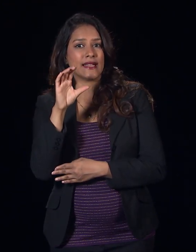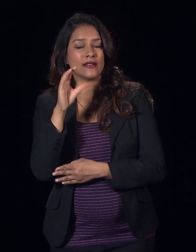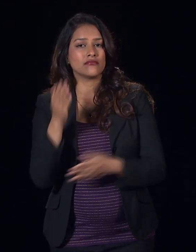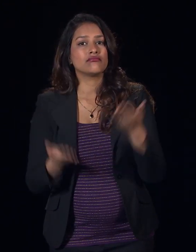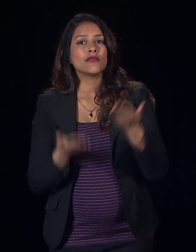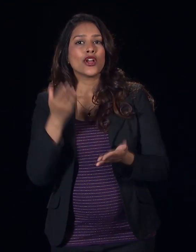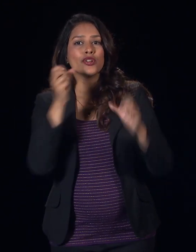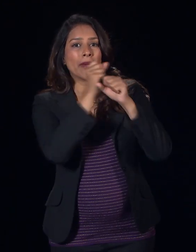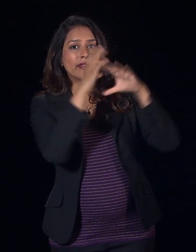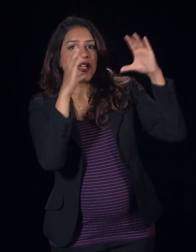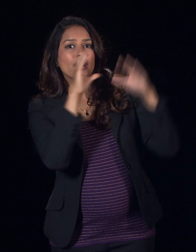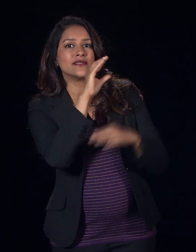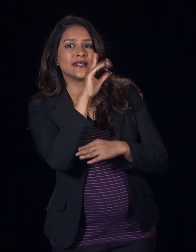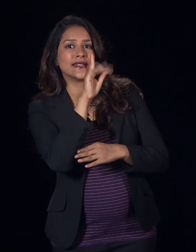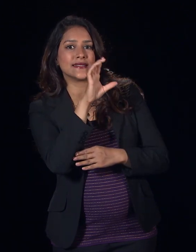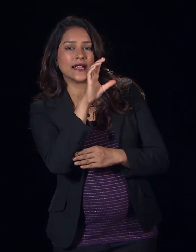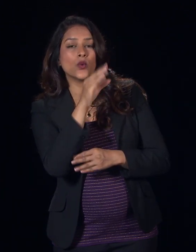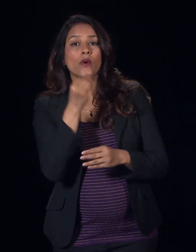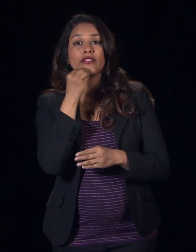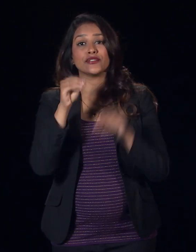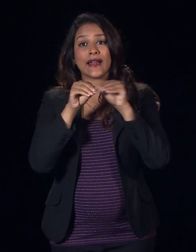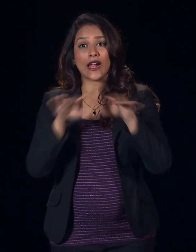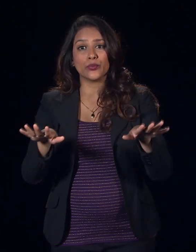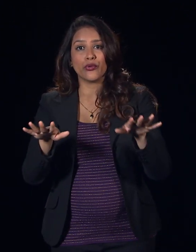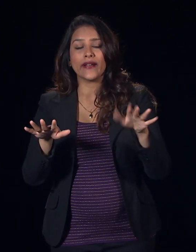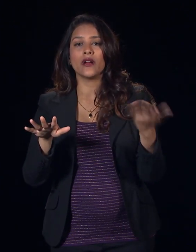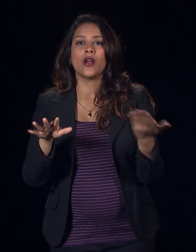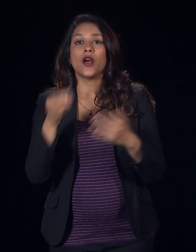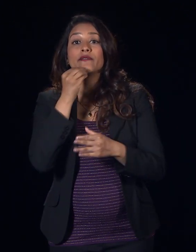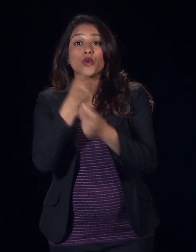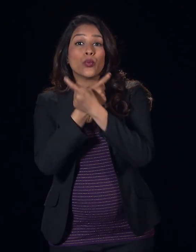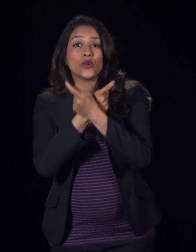You may think of CDC when there is an outbreak of food poisoning